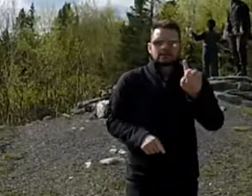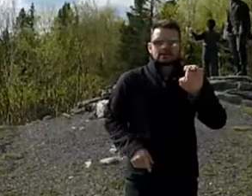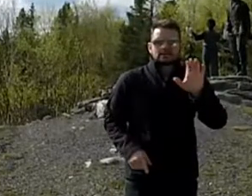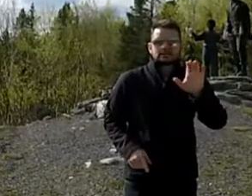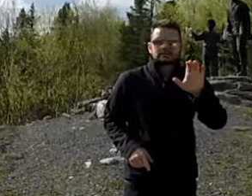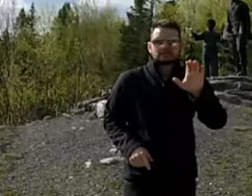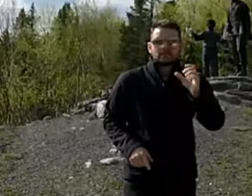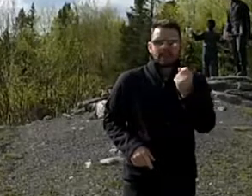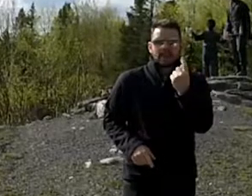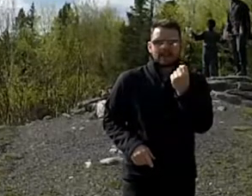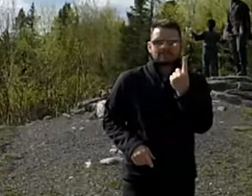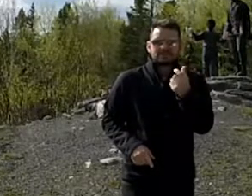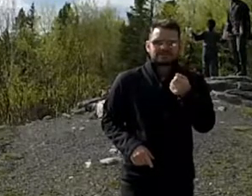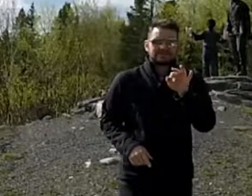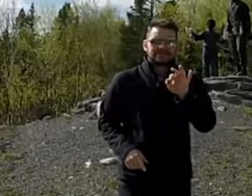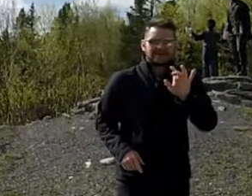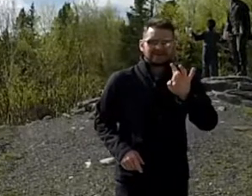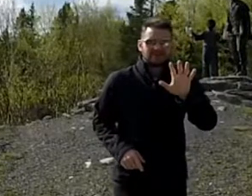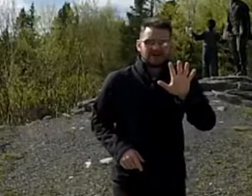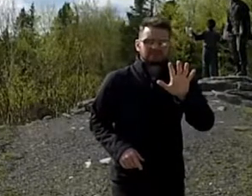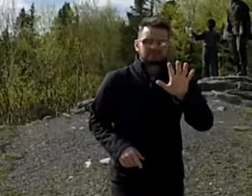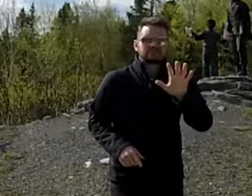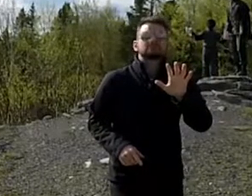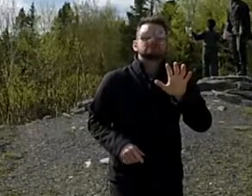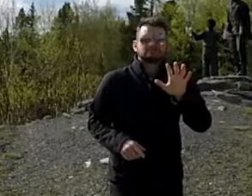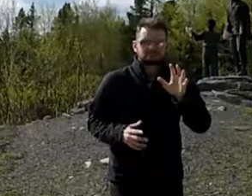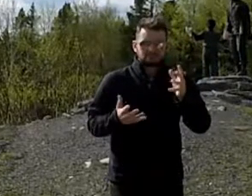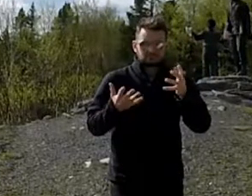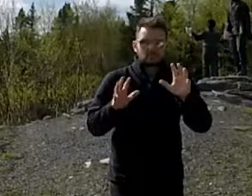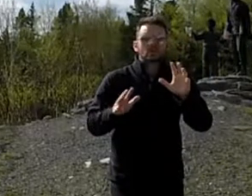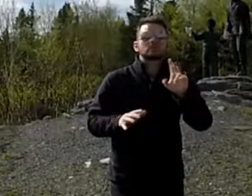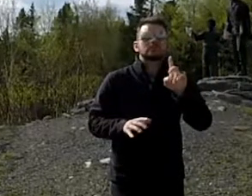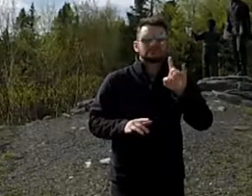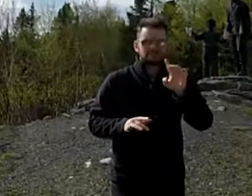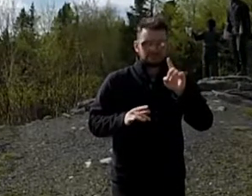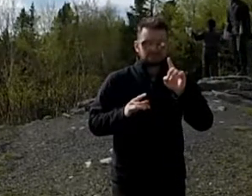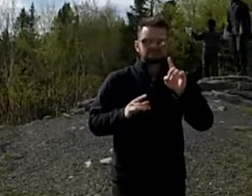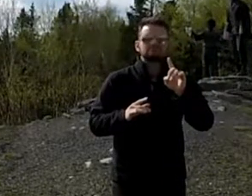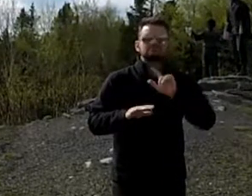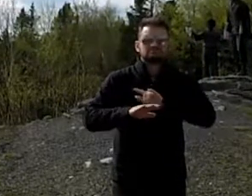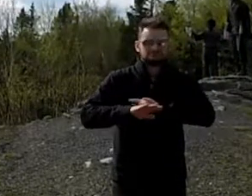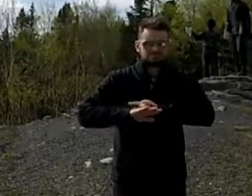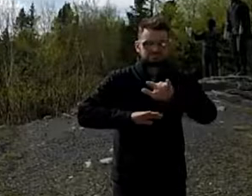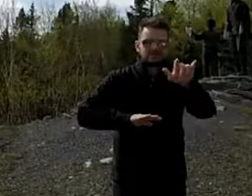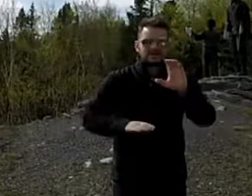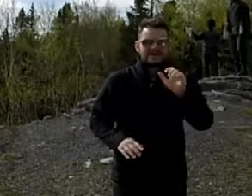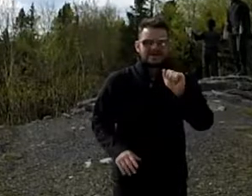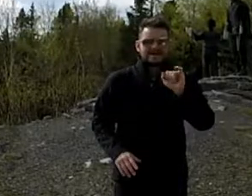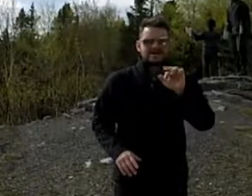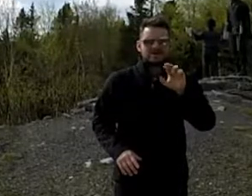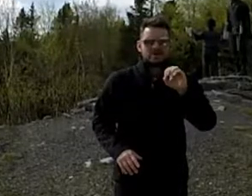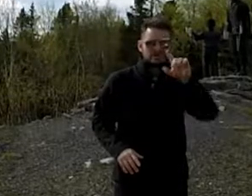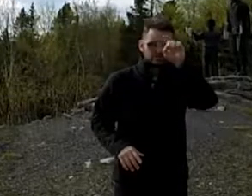This happened in December 11, 1985. They have successfully left Cairo, Egypt,